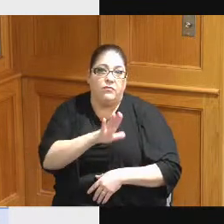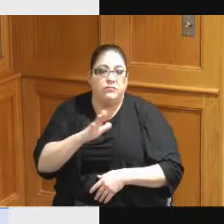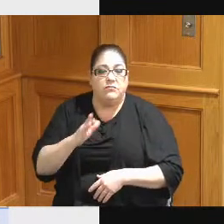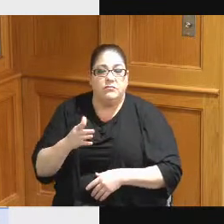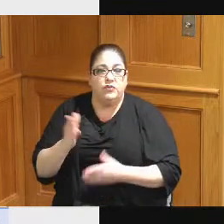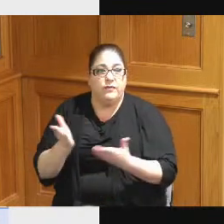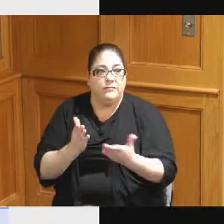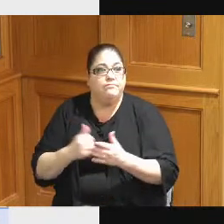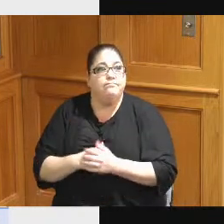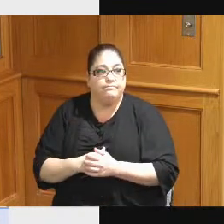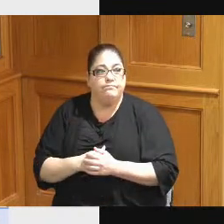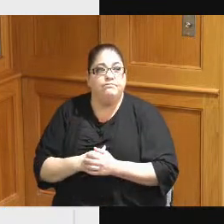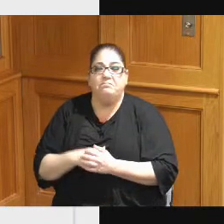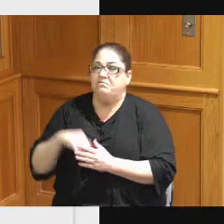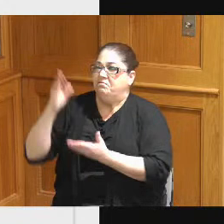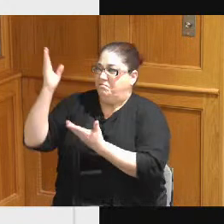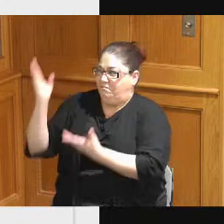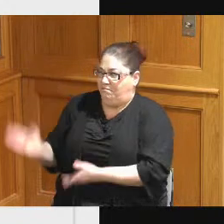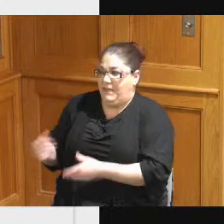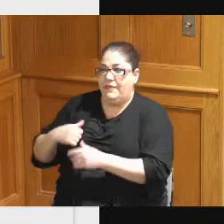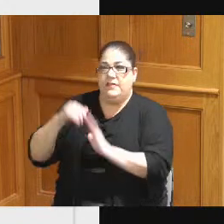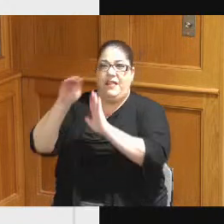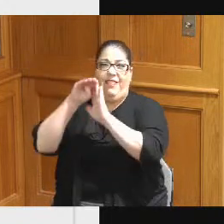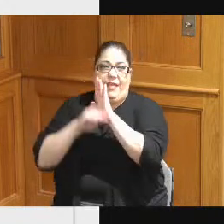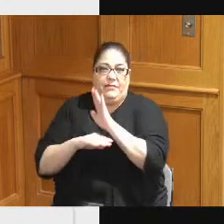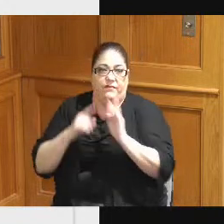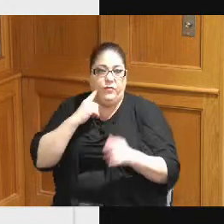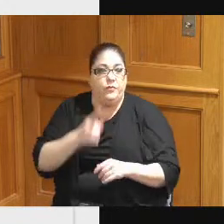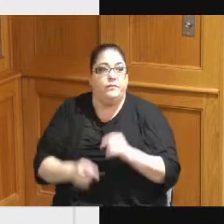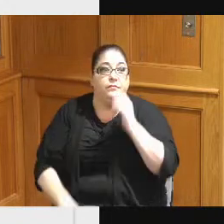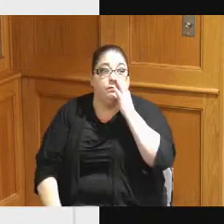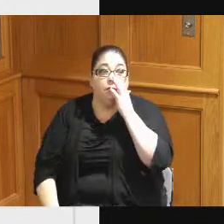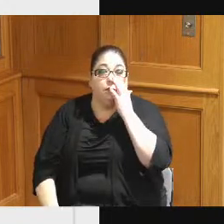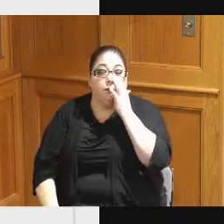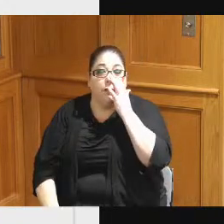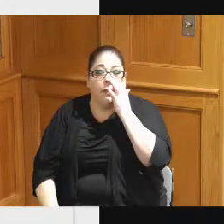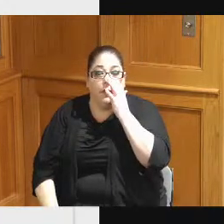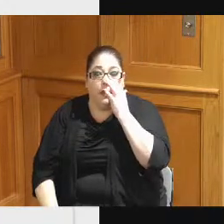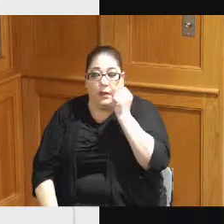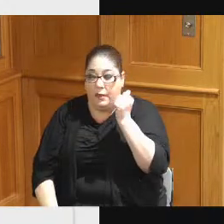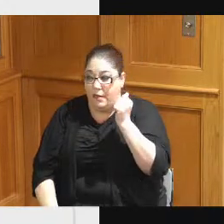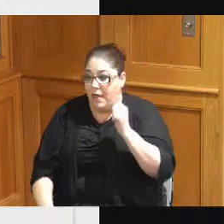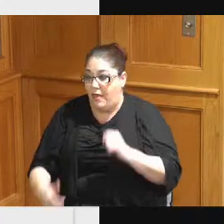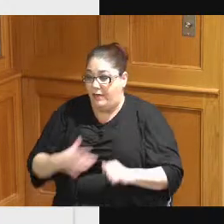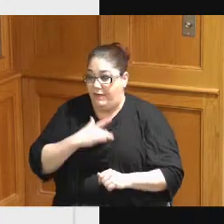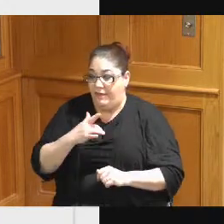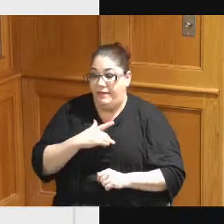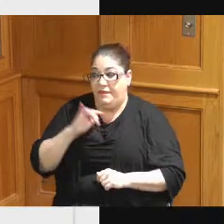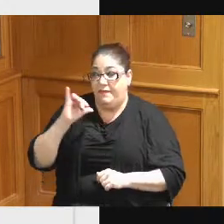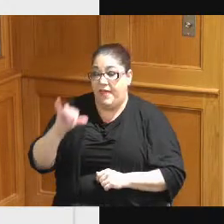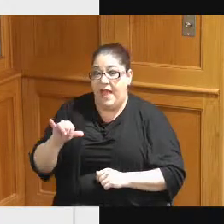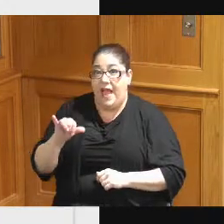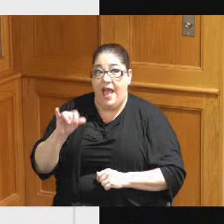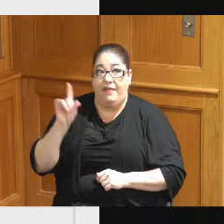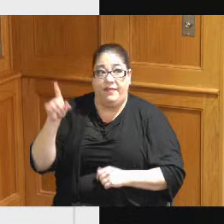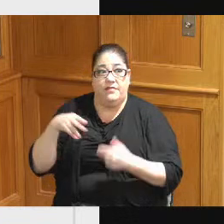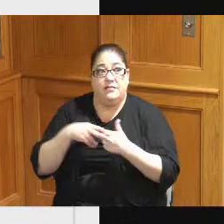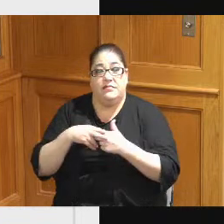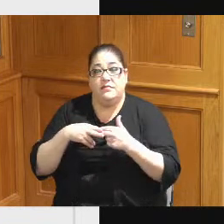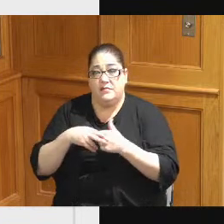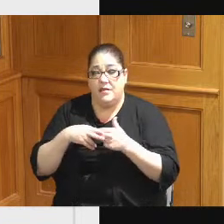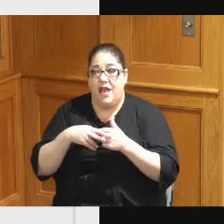so that's just sort of a list of the funding sources I think this slide which is our expenses